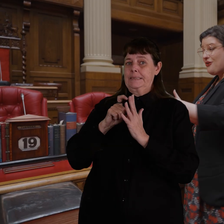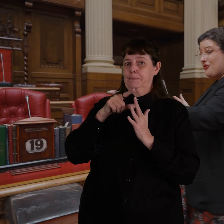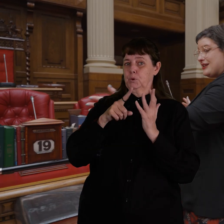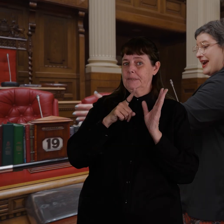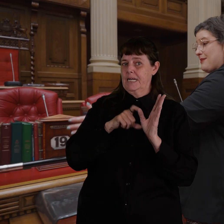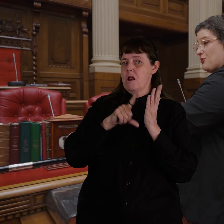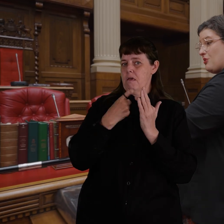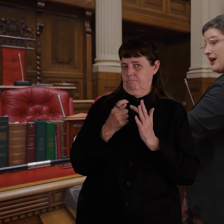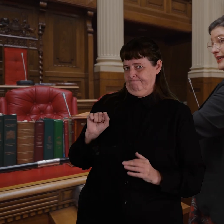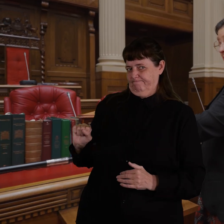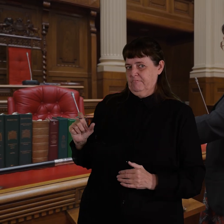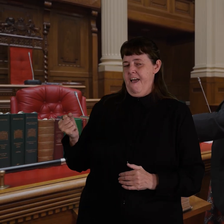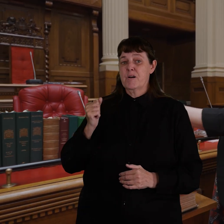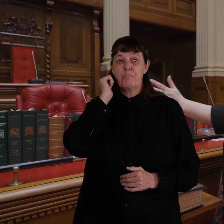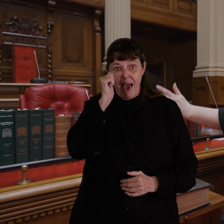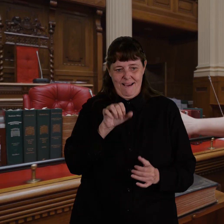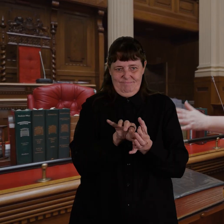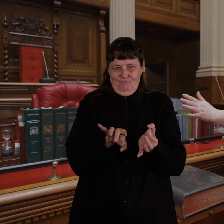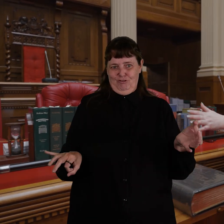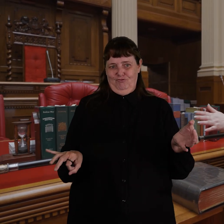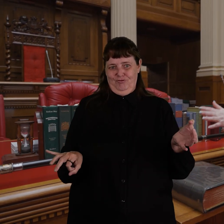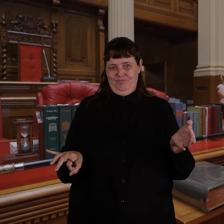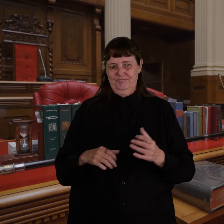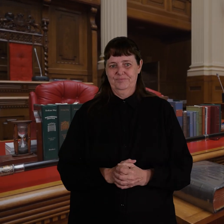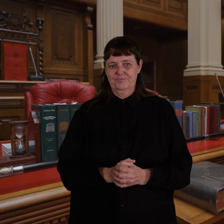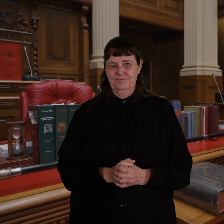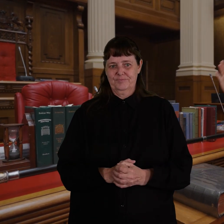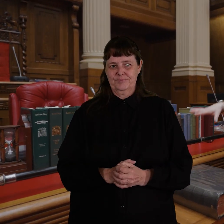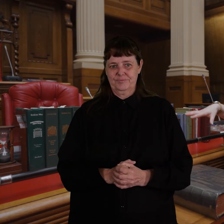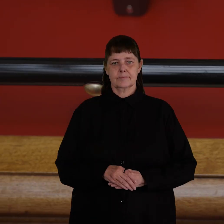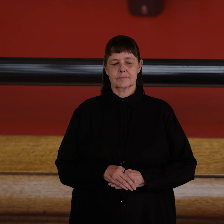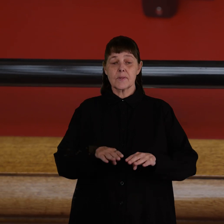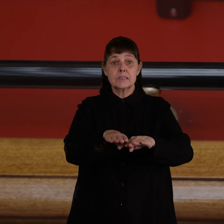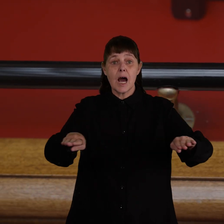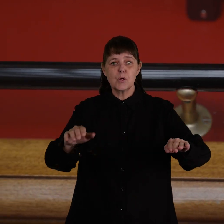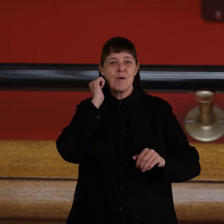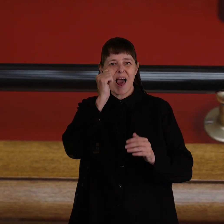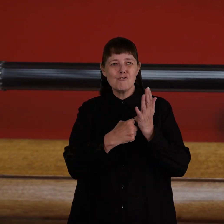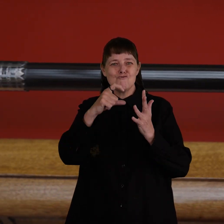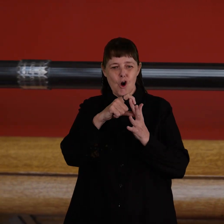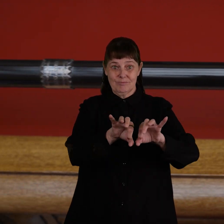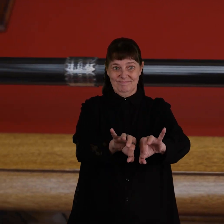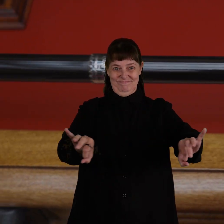And on the table is where we feature the Black Rod. The black rod is a symbol of the